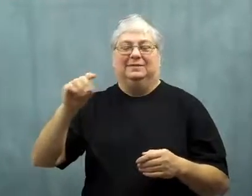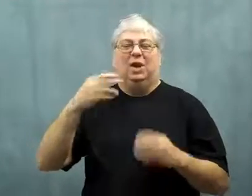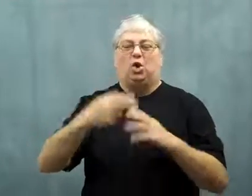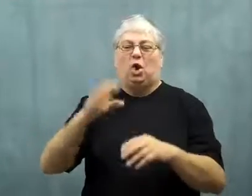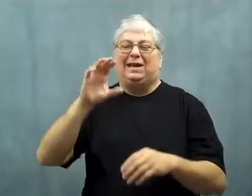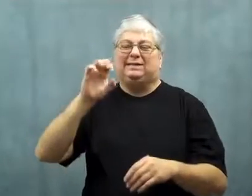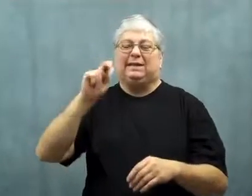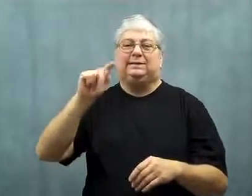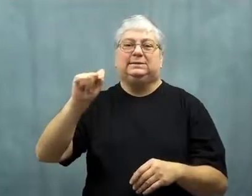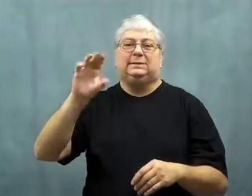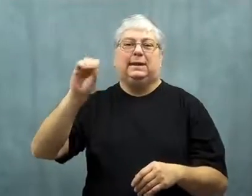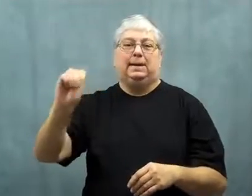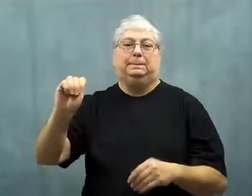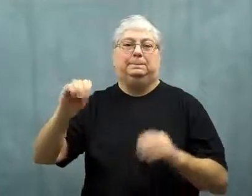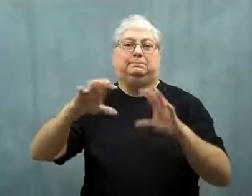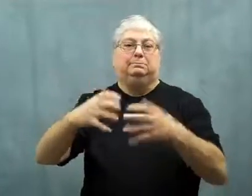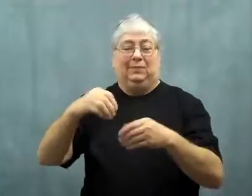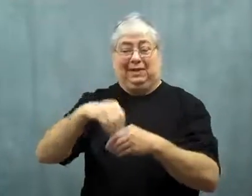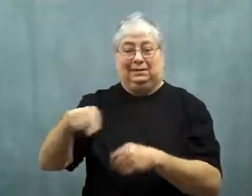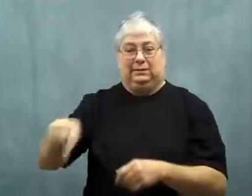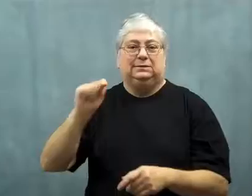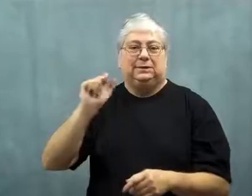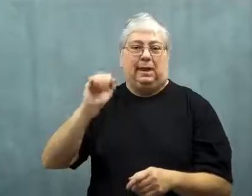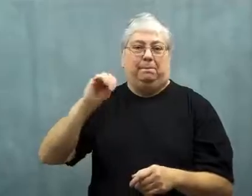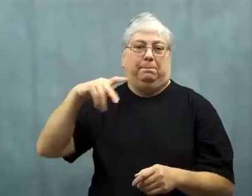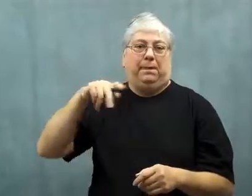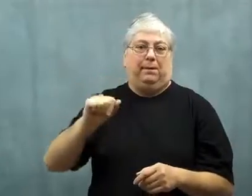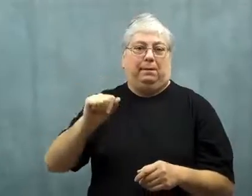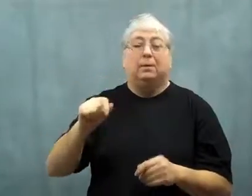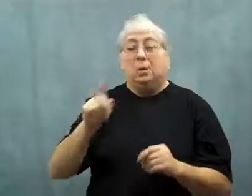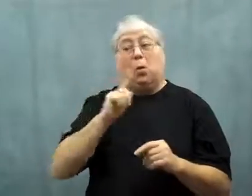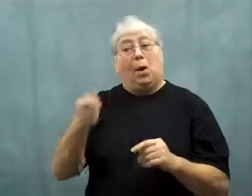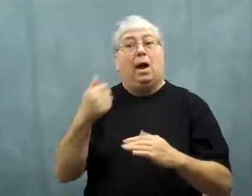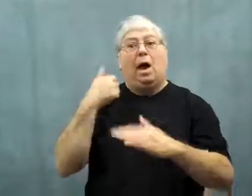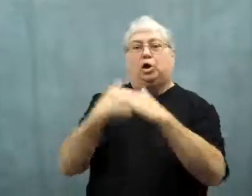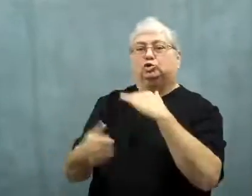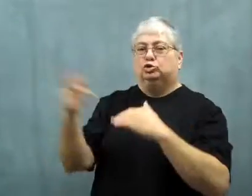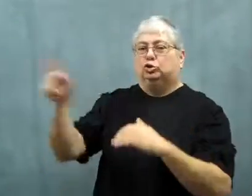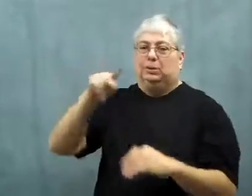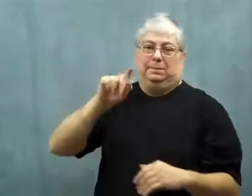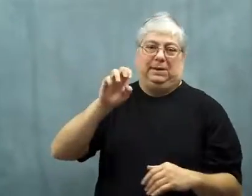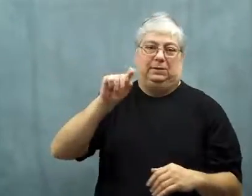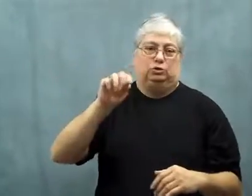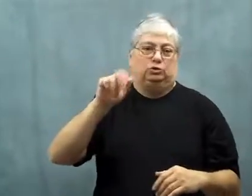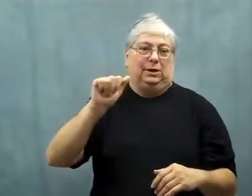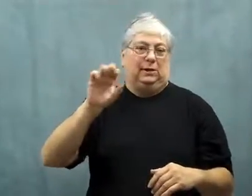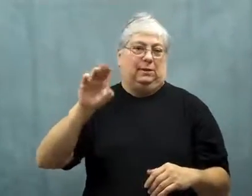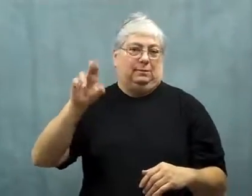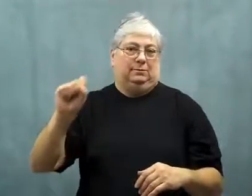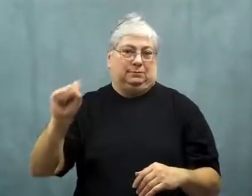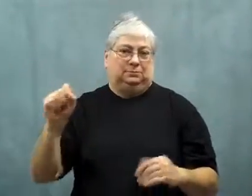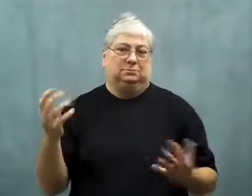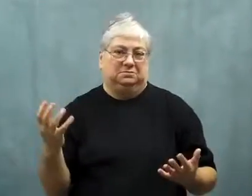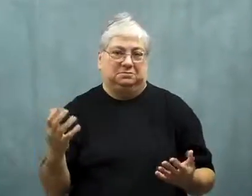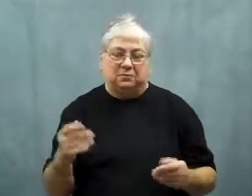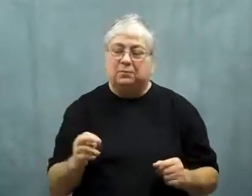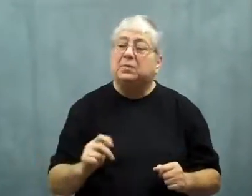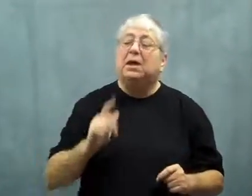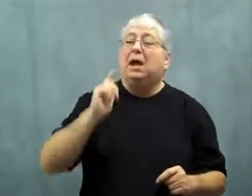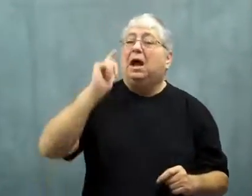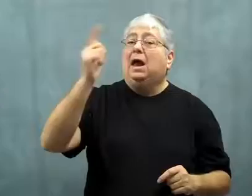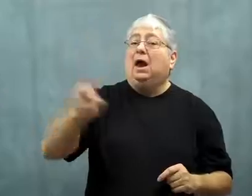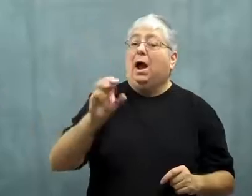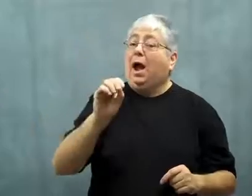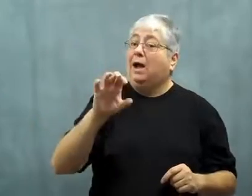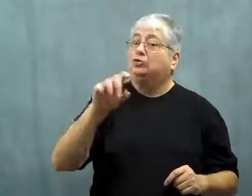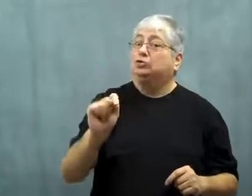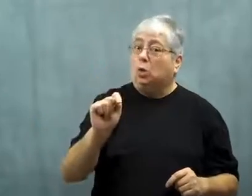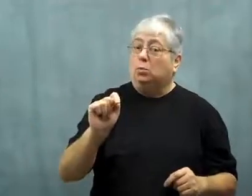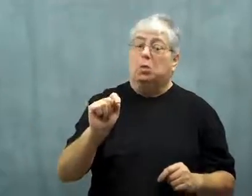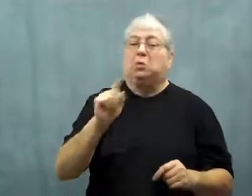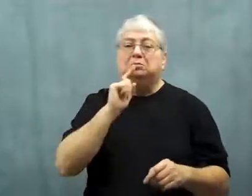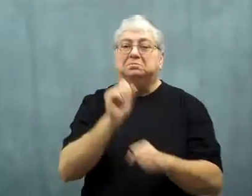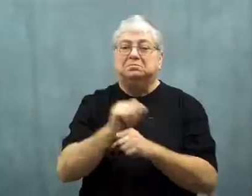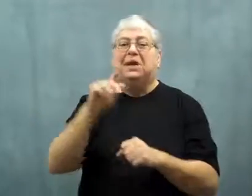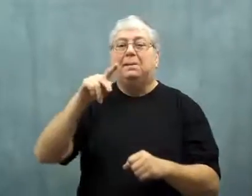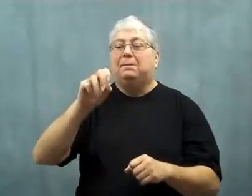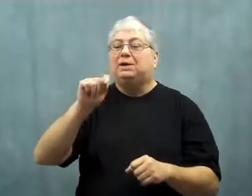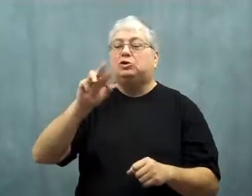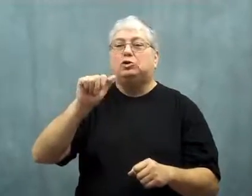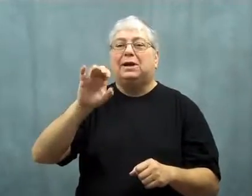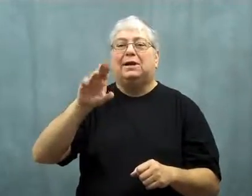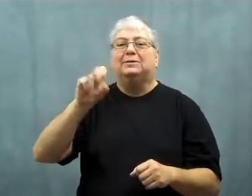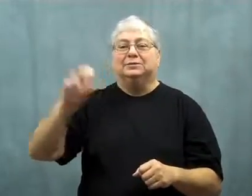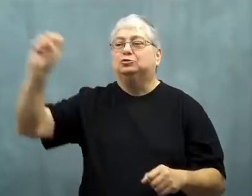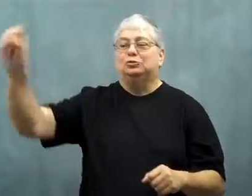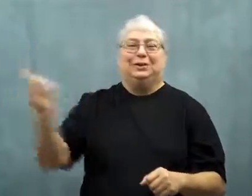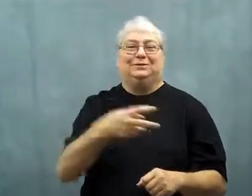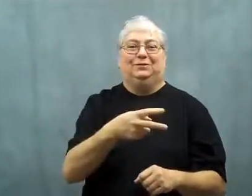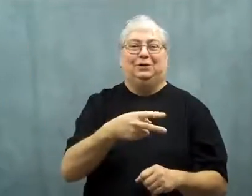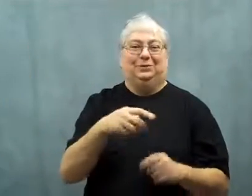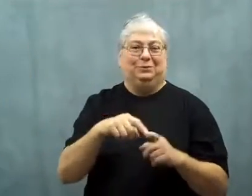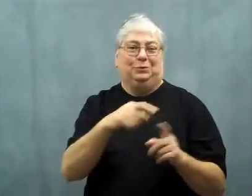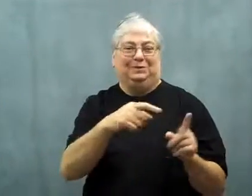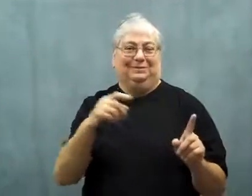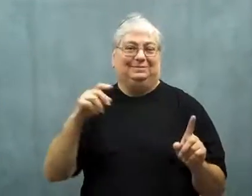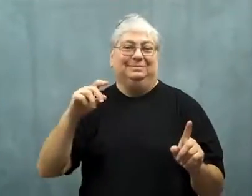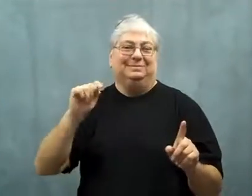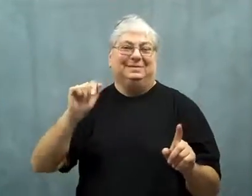or CENTCOM, in Tampa under Petraeus' command.